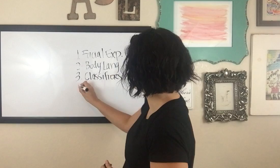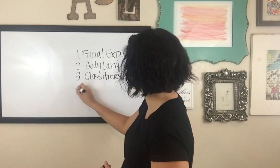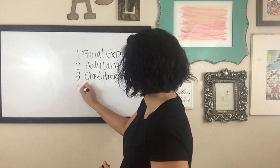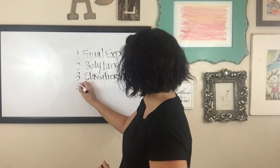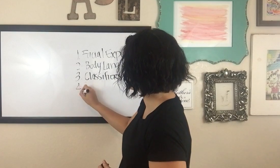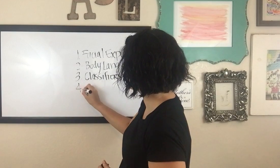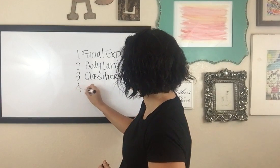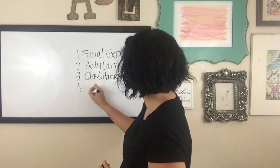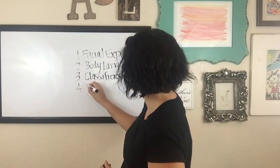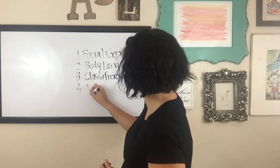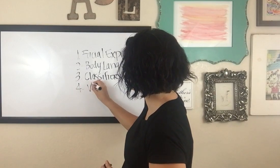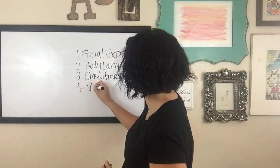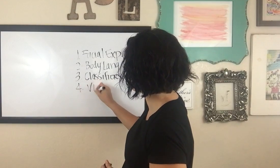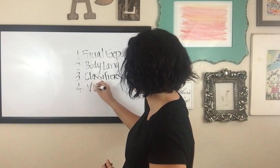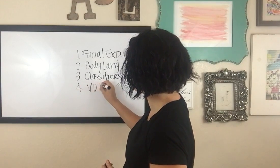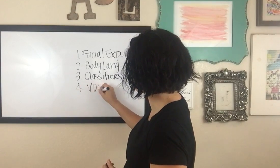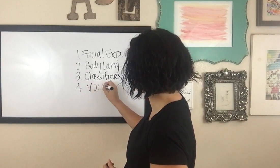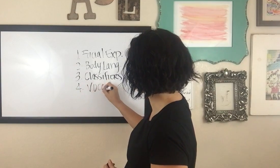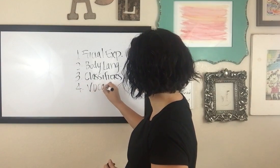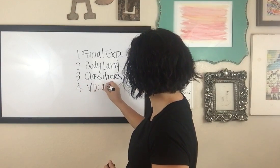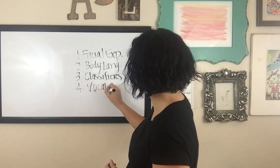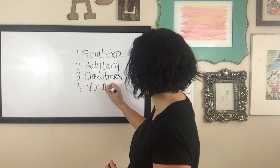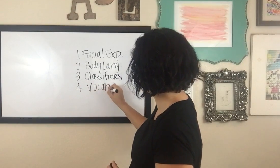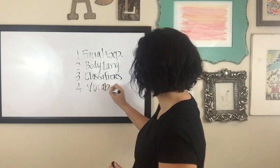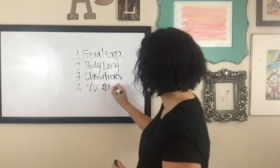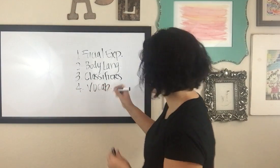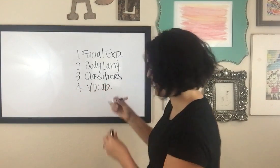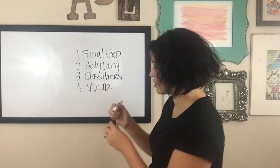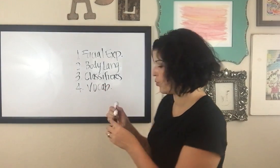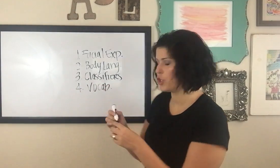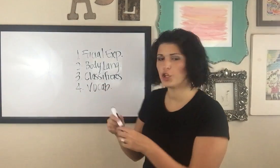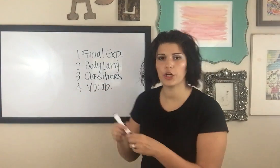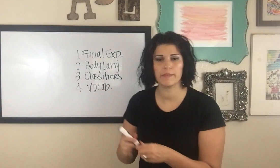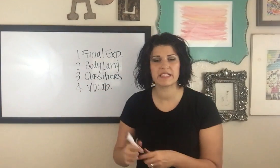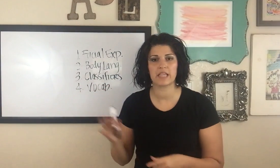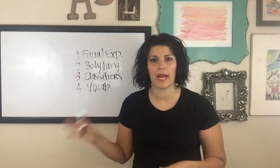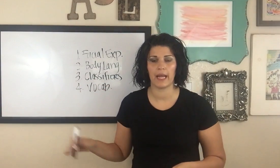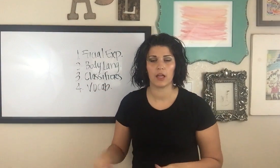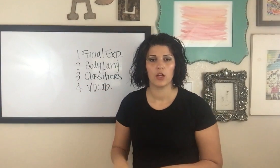And fourth is your vocabulary. Okay? So when you are going to be signing,